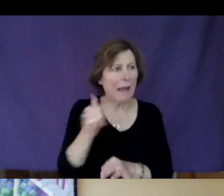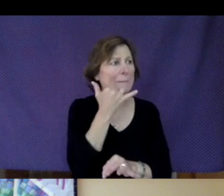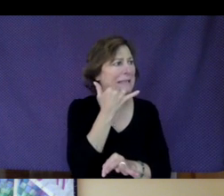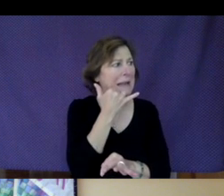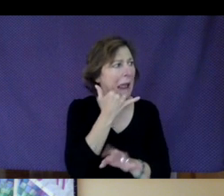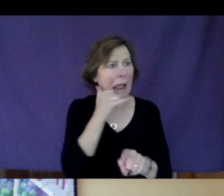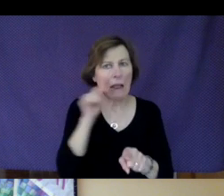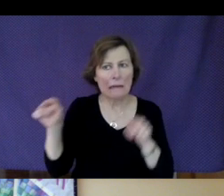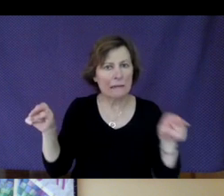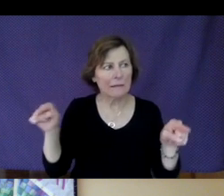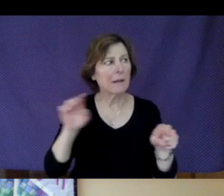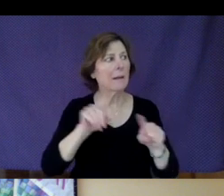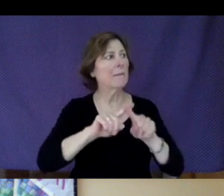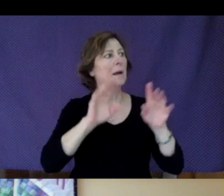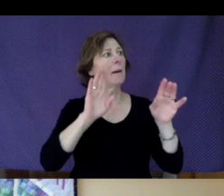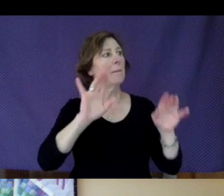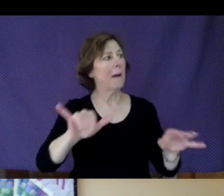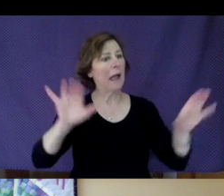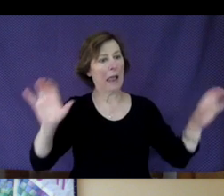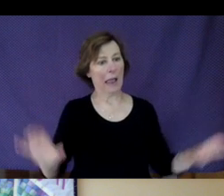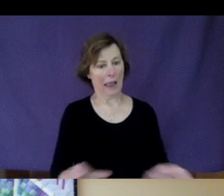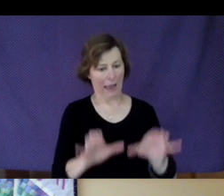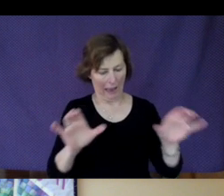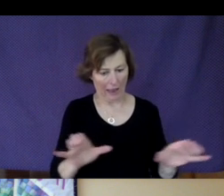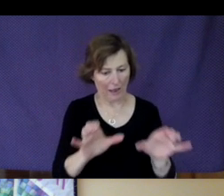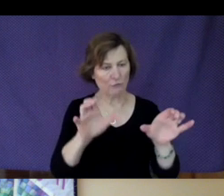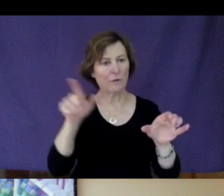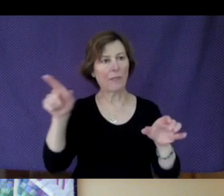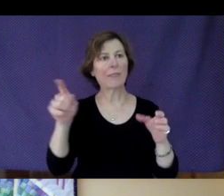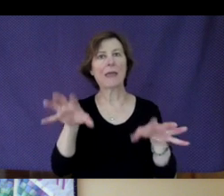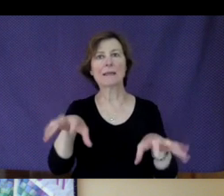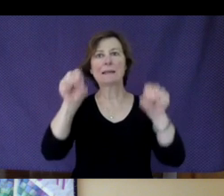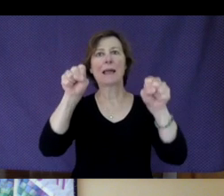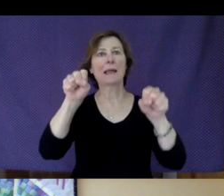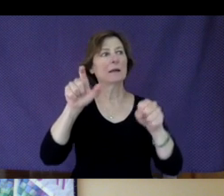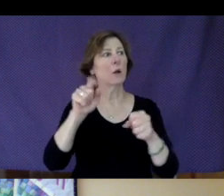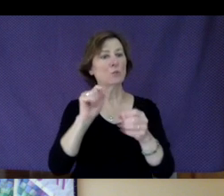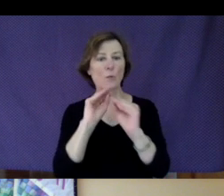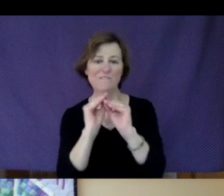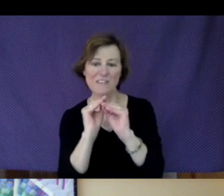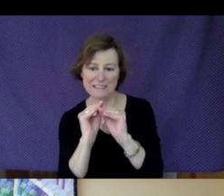But by the actions they take to fix them And learn from them